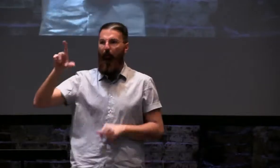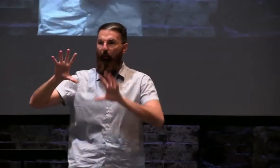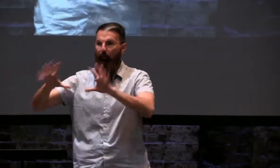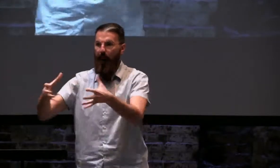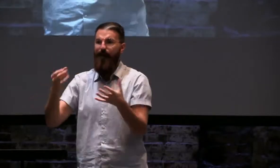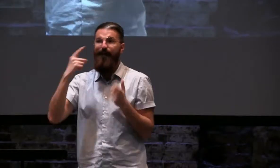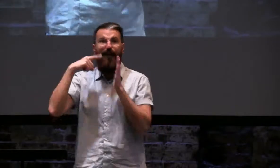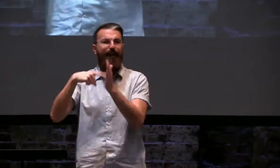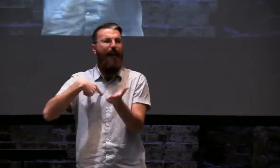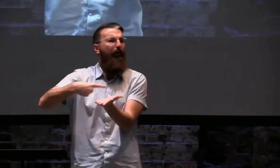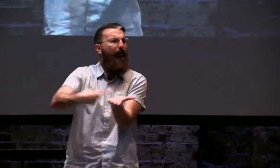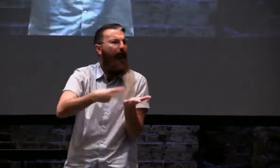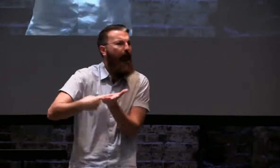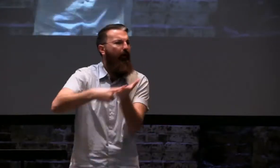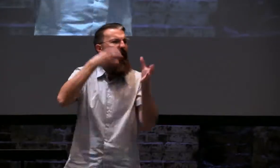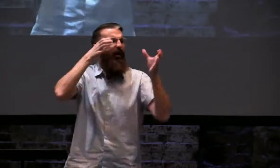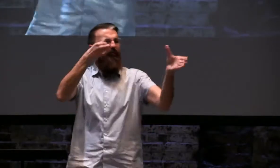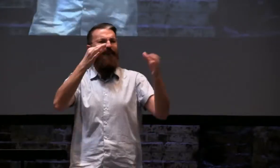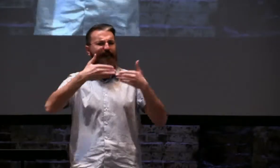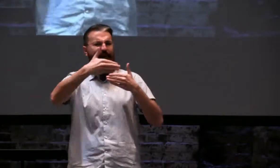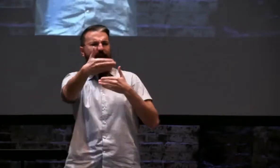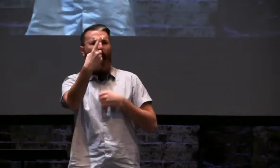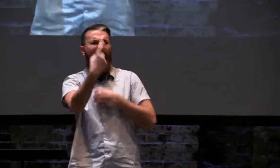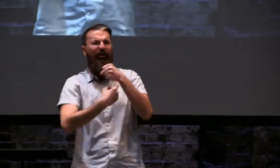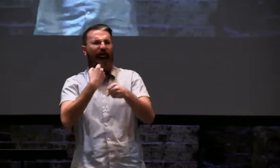to the pipeline is to create programs, academic programs,